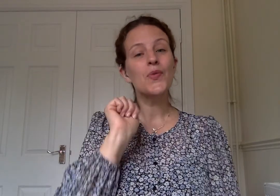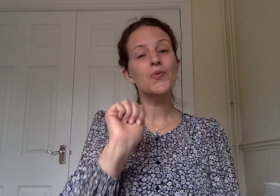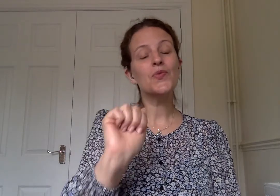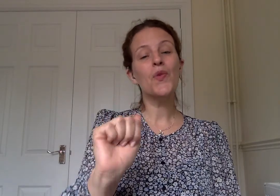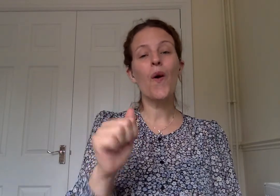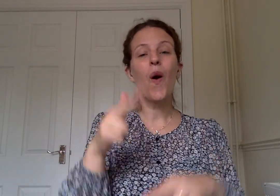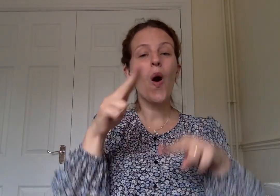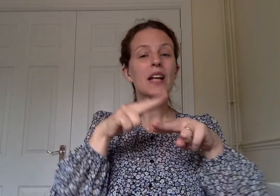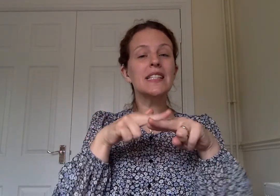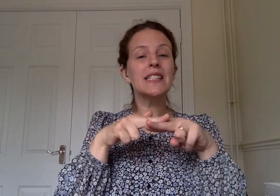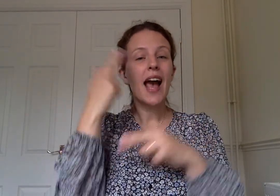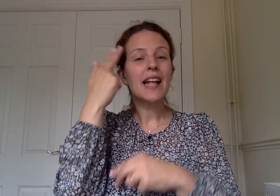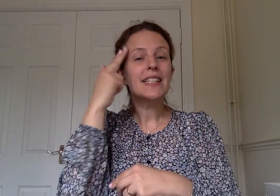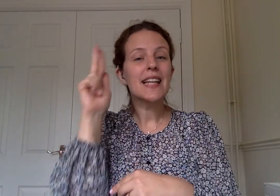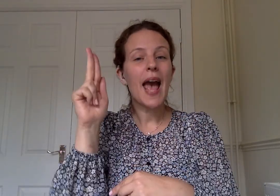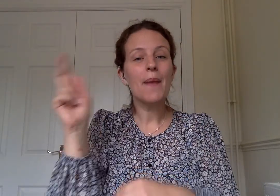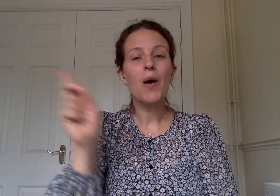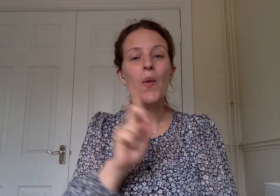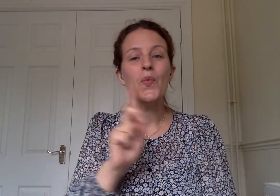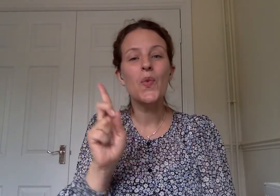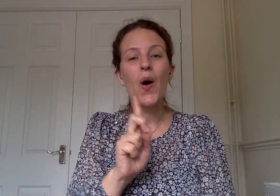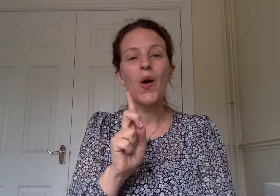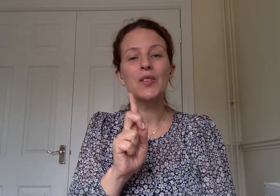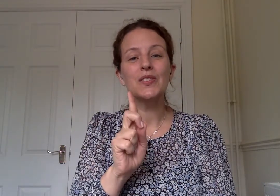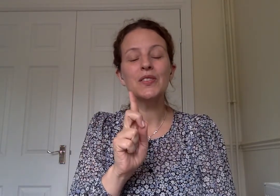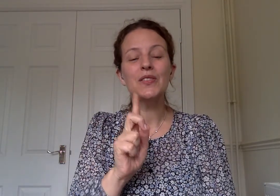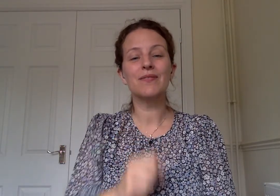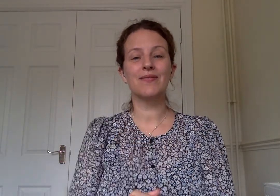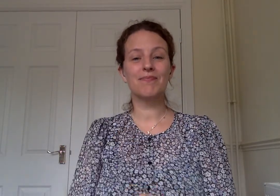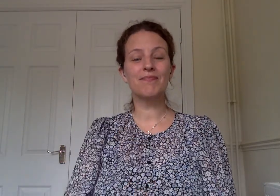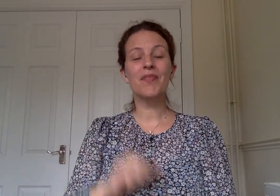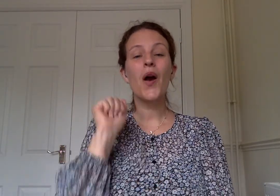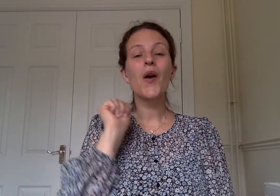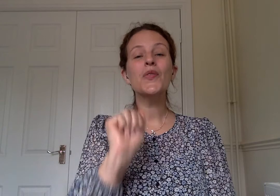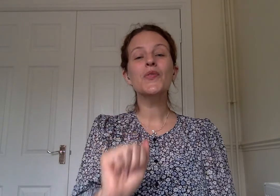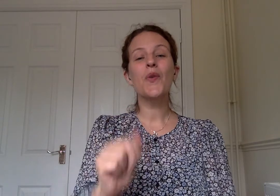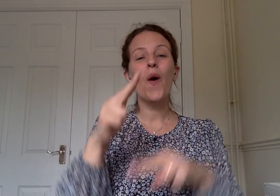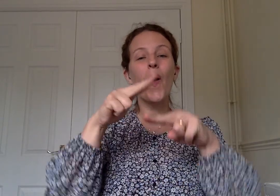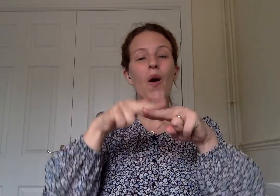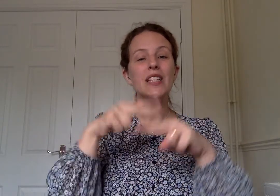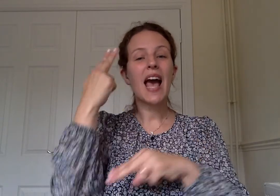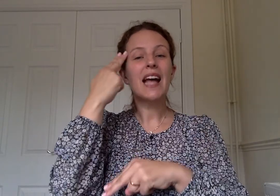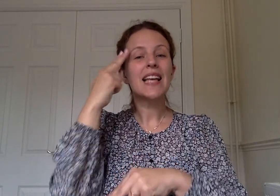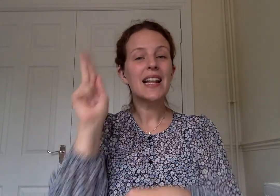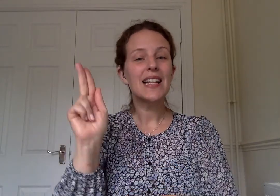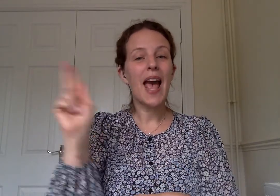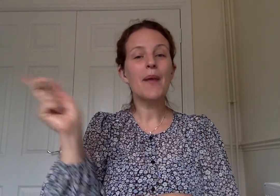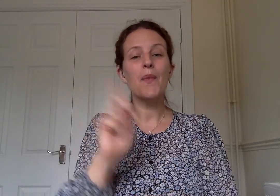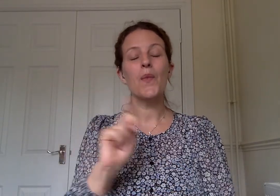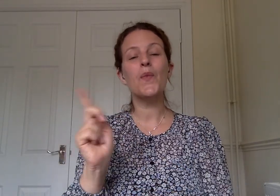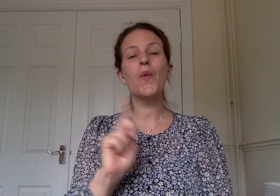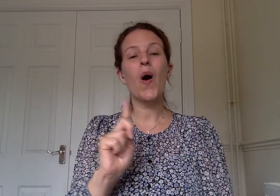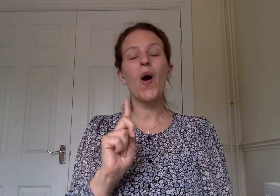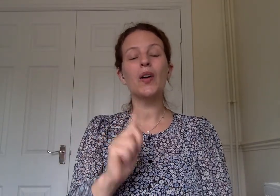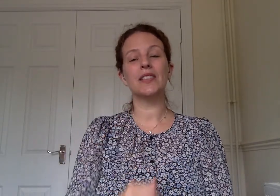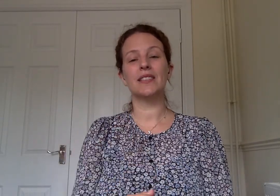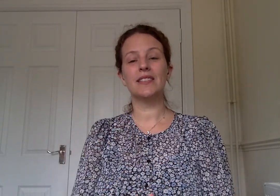Your dad name what?